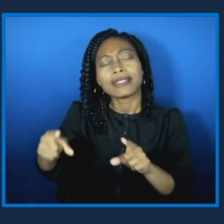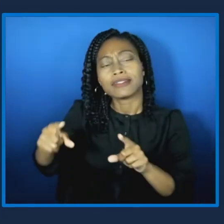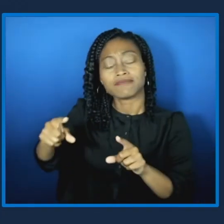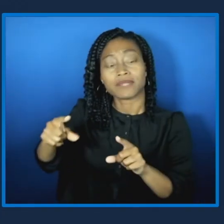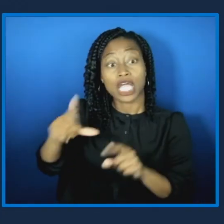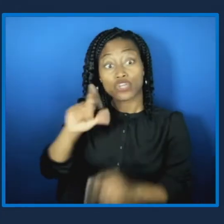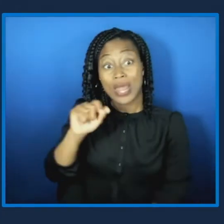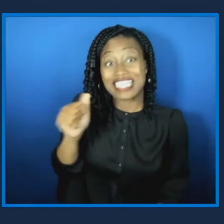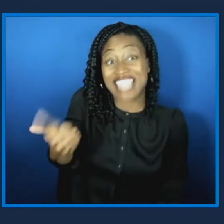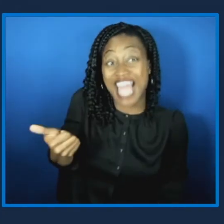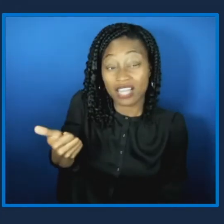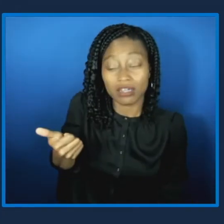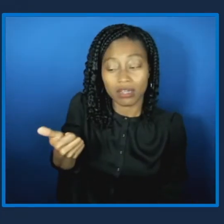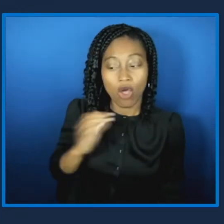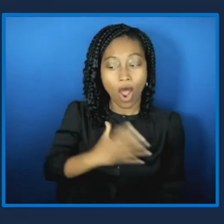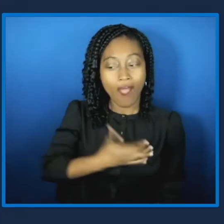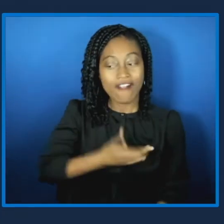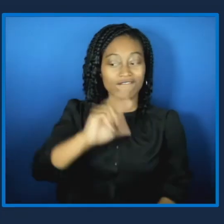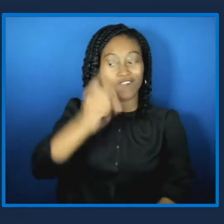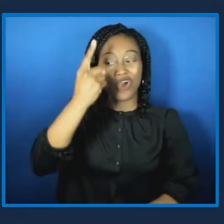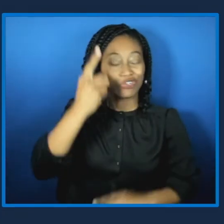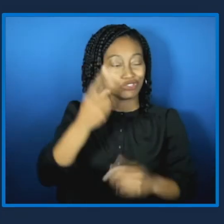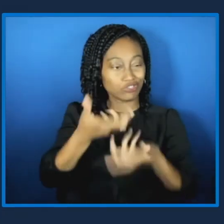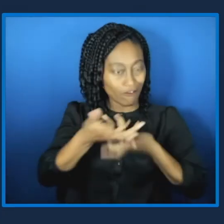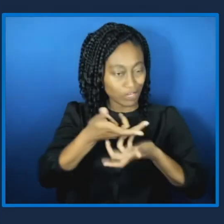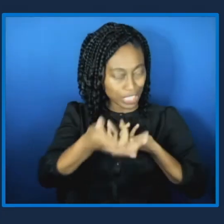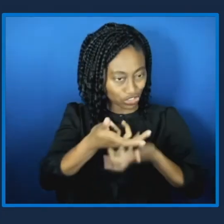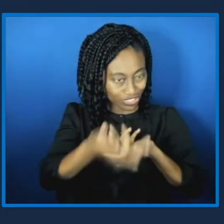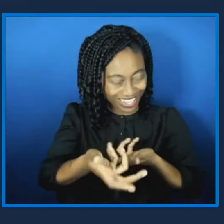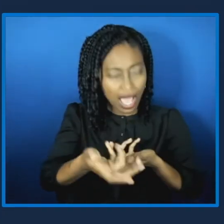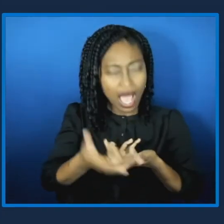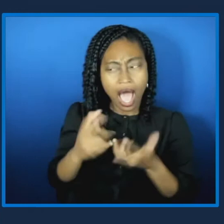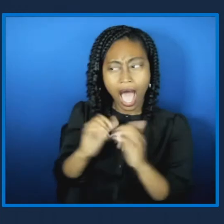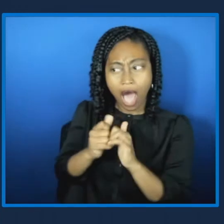And in some ways how is it the same? Lizzie.